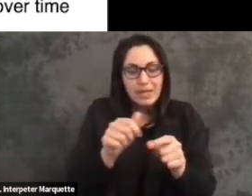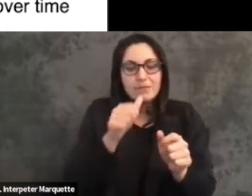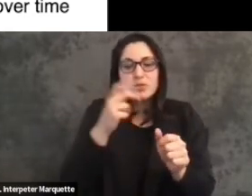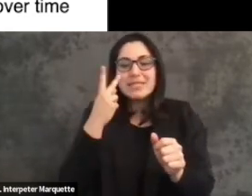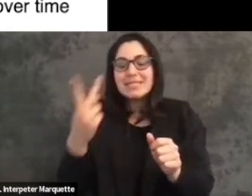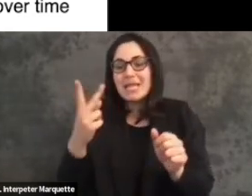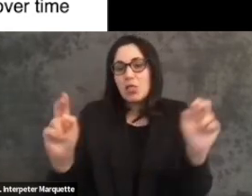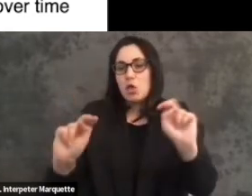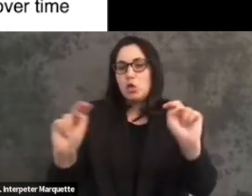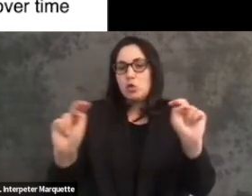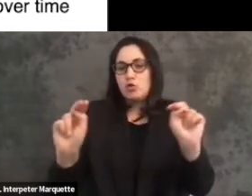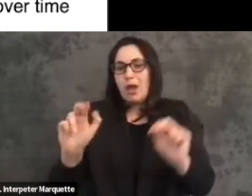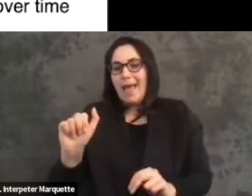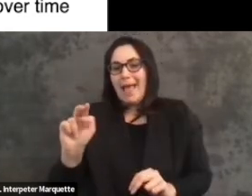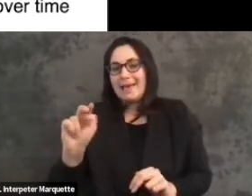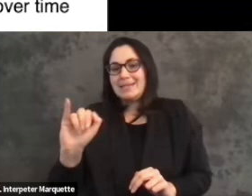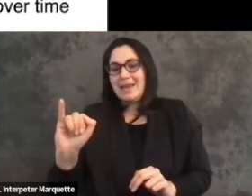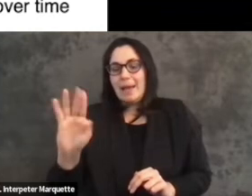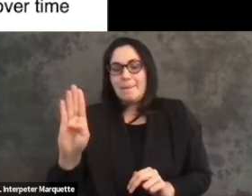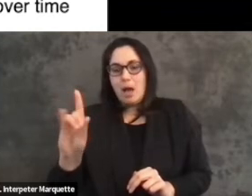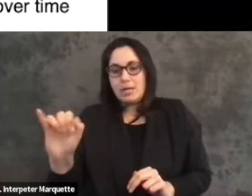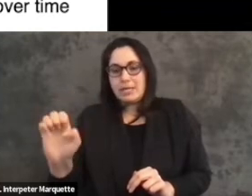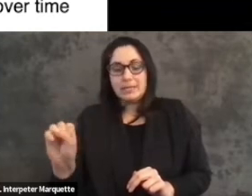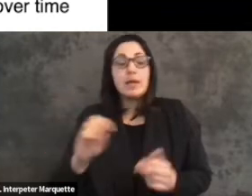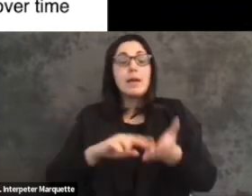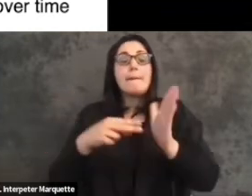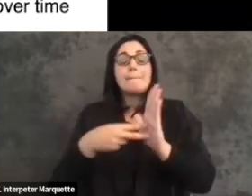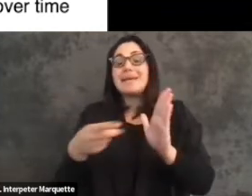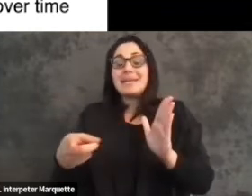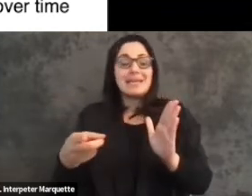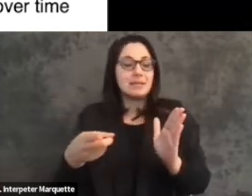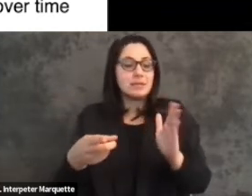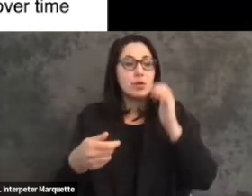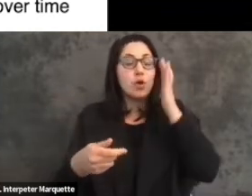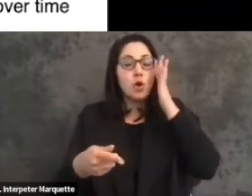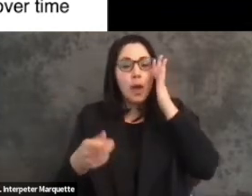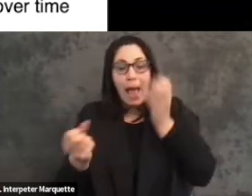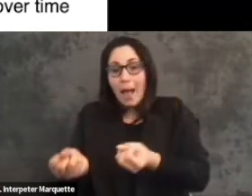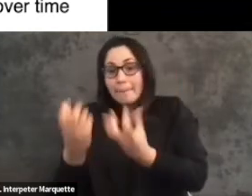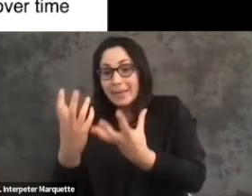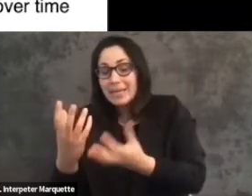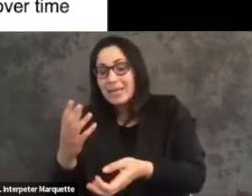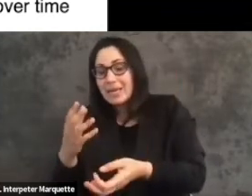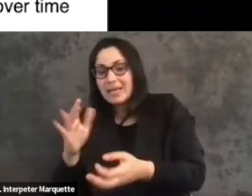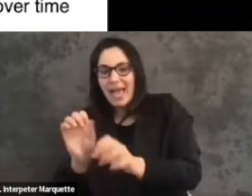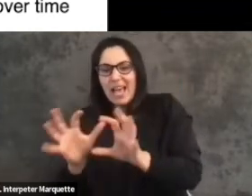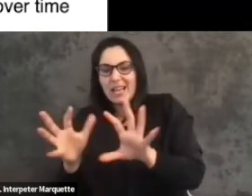with HIV on the right to people without HIV on the left, and looking at levels of neutralizing